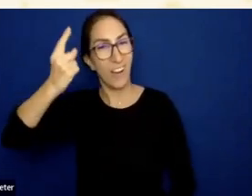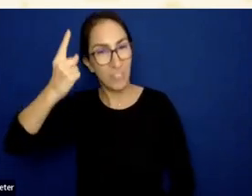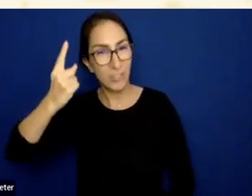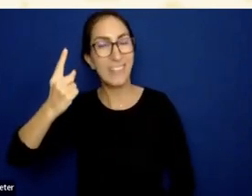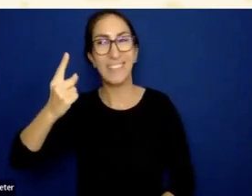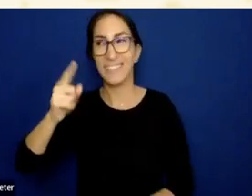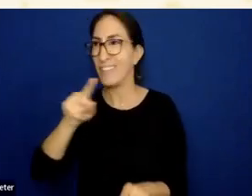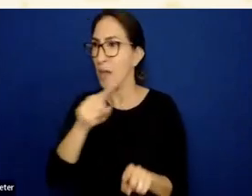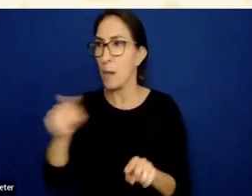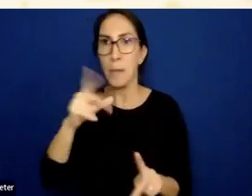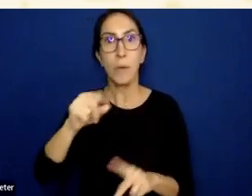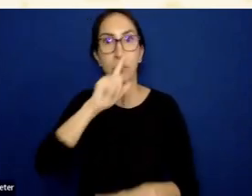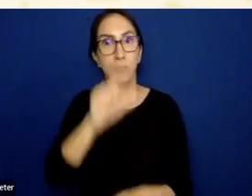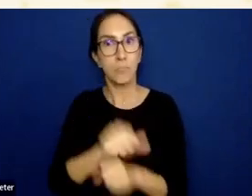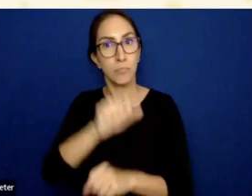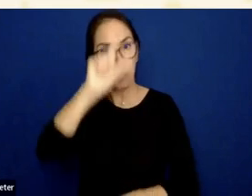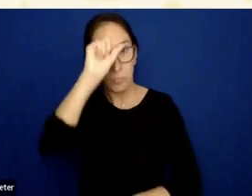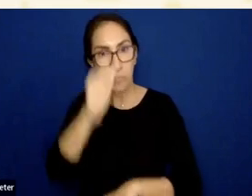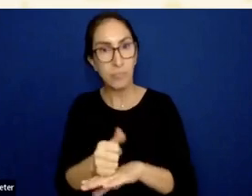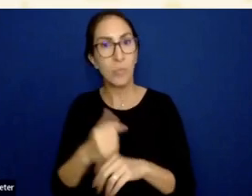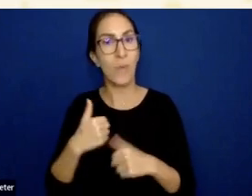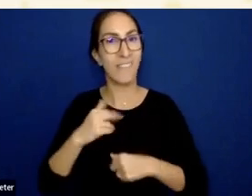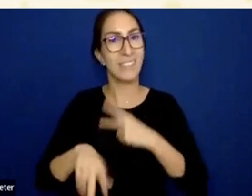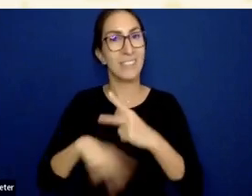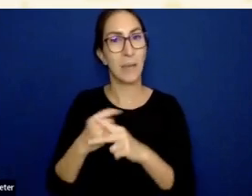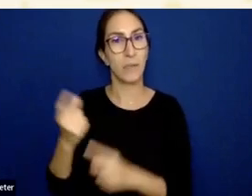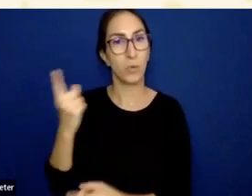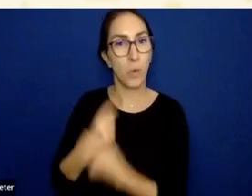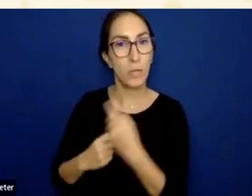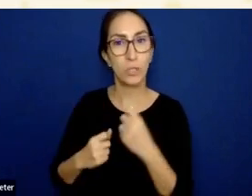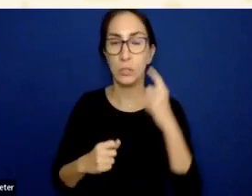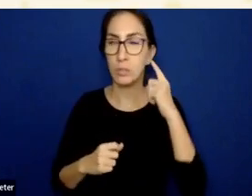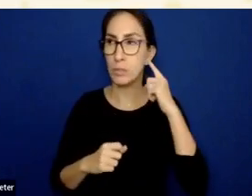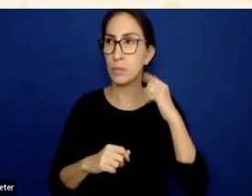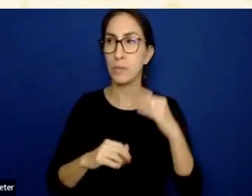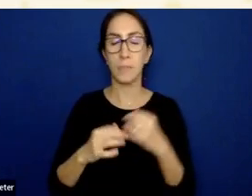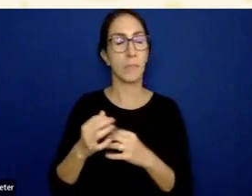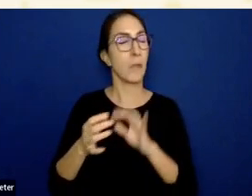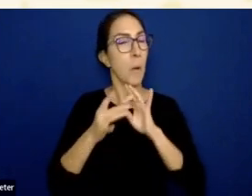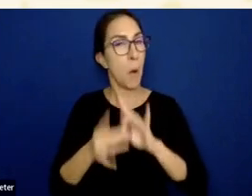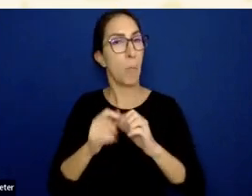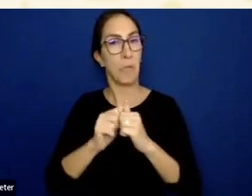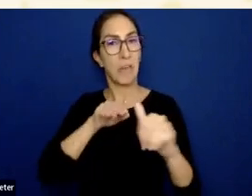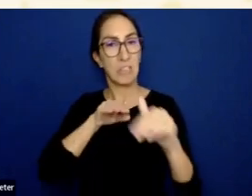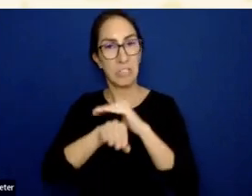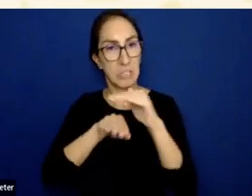or comments with accessibility all the time.